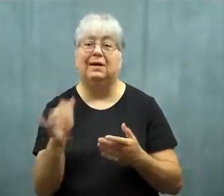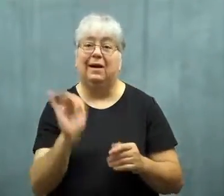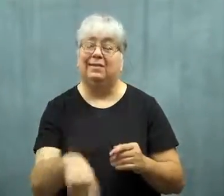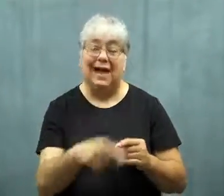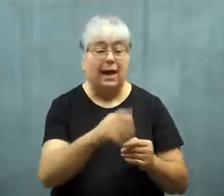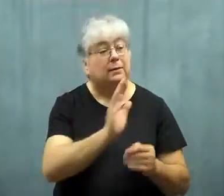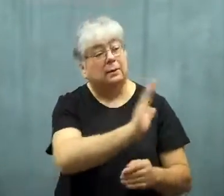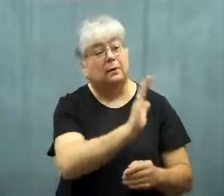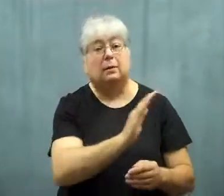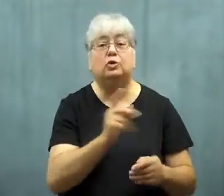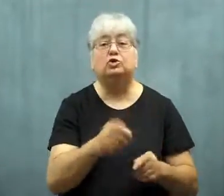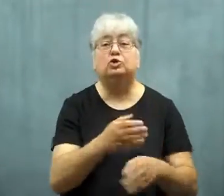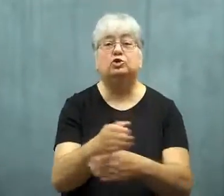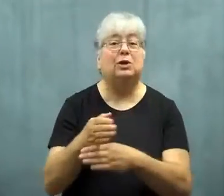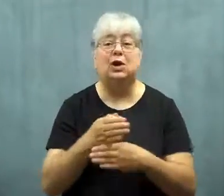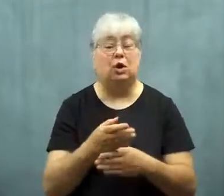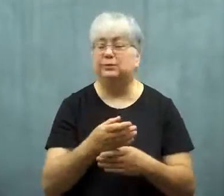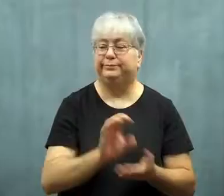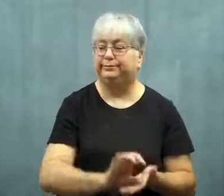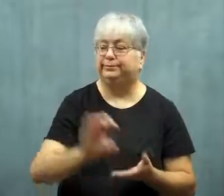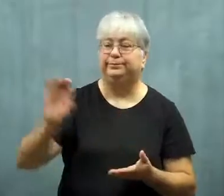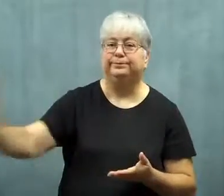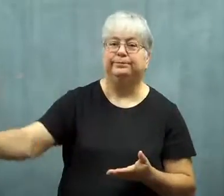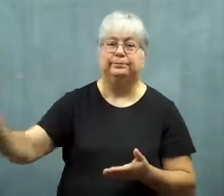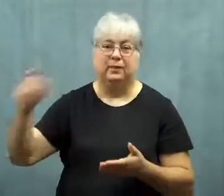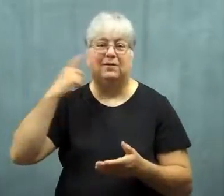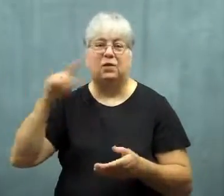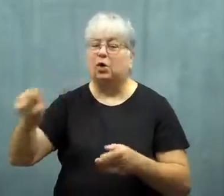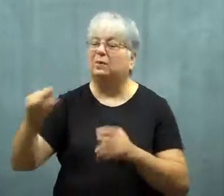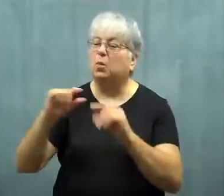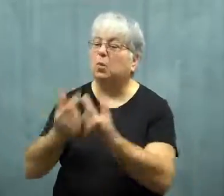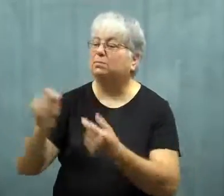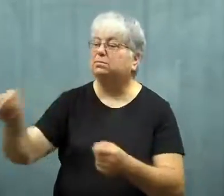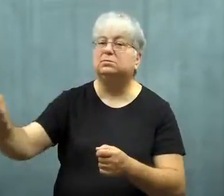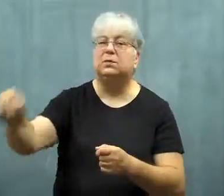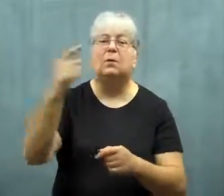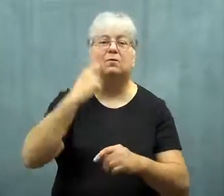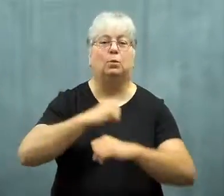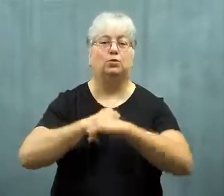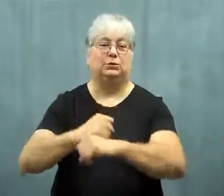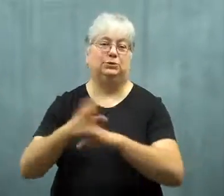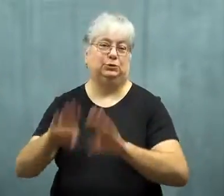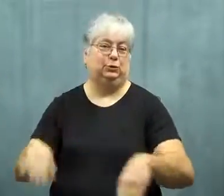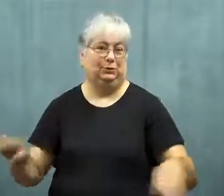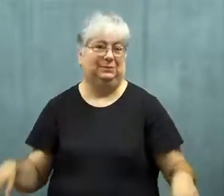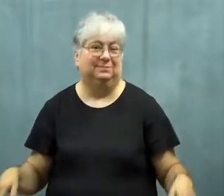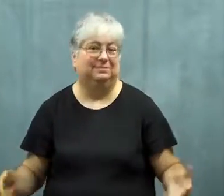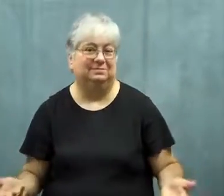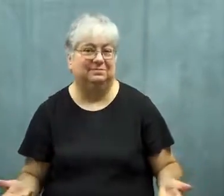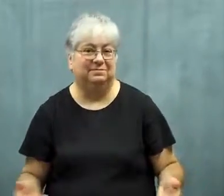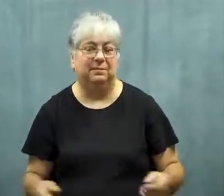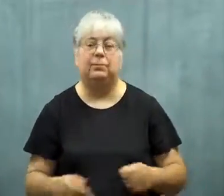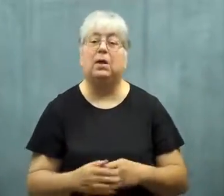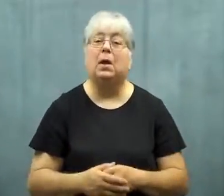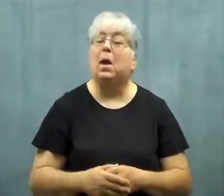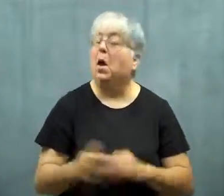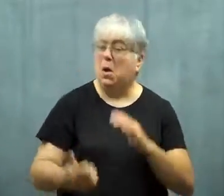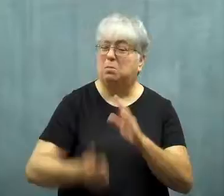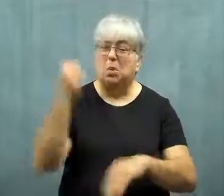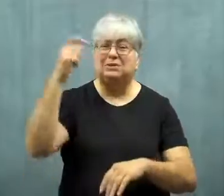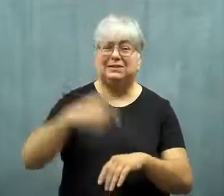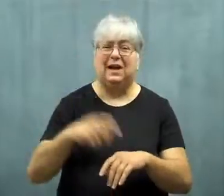Penn State's share will be given to groups dedicated to protecting children.